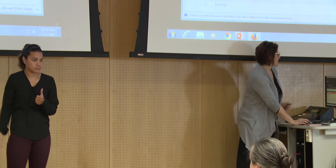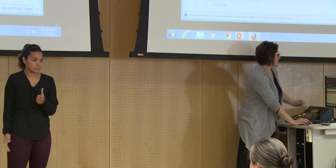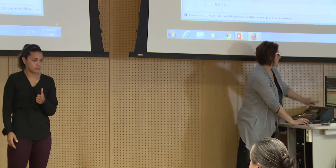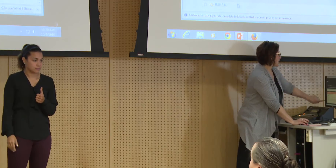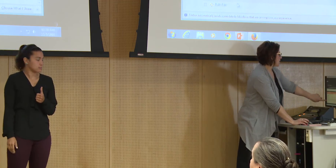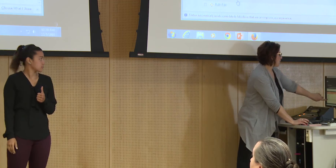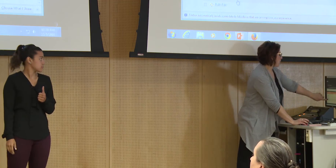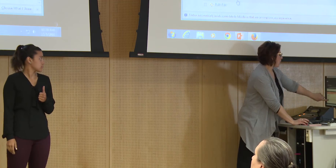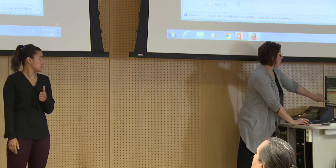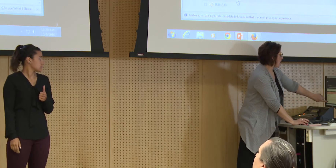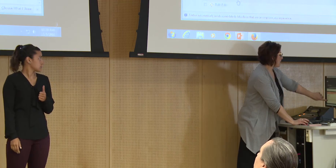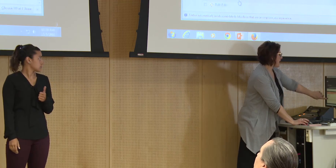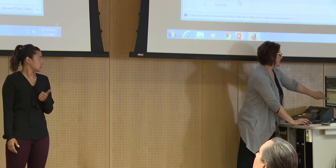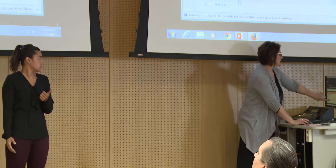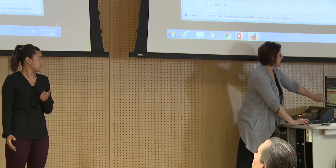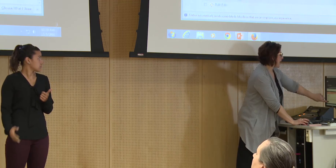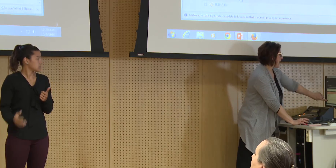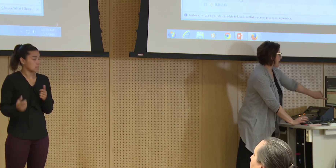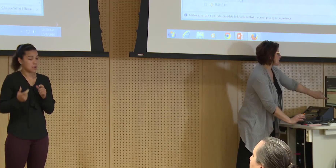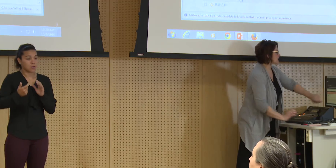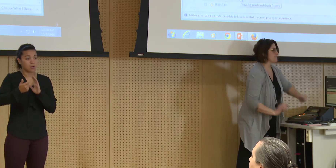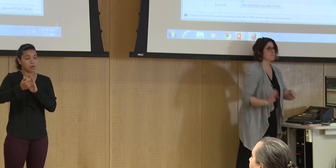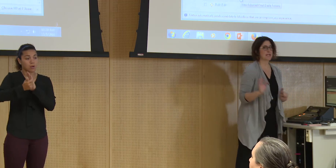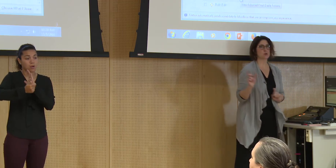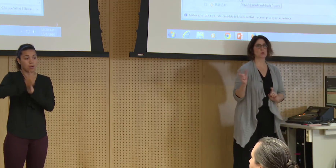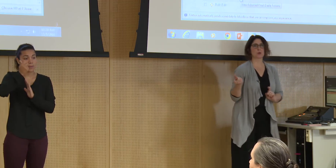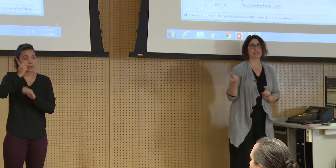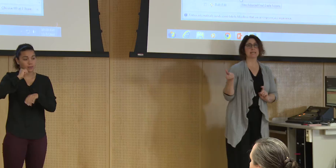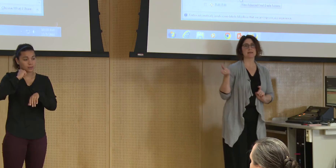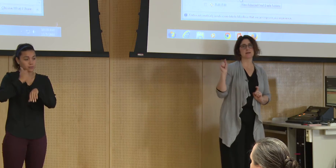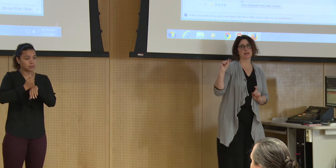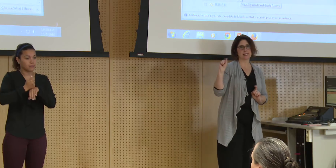It automatically has a final grade item,